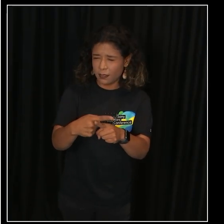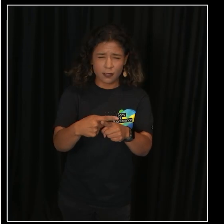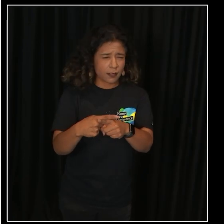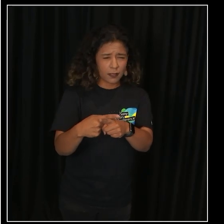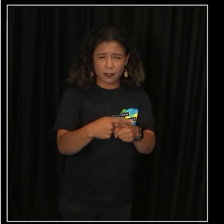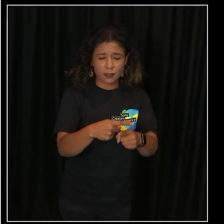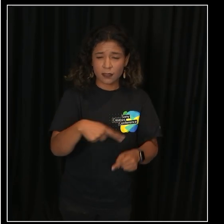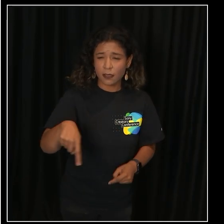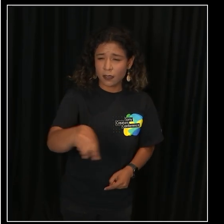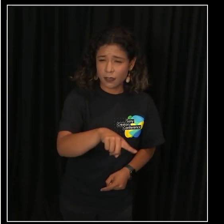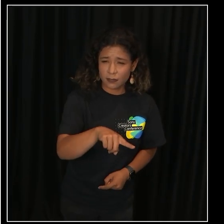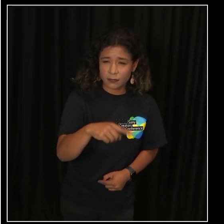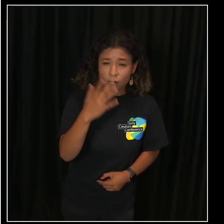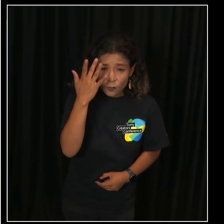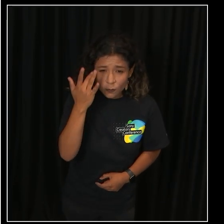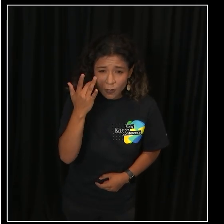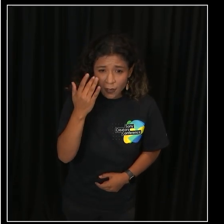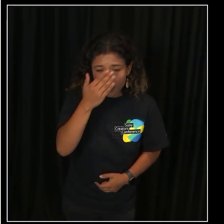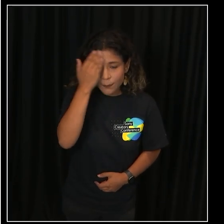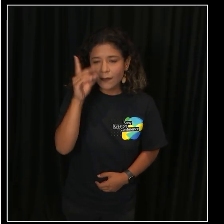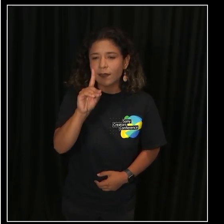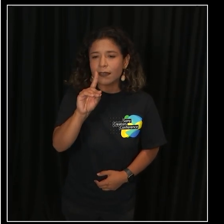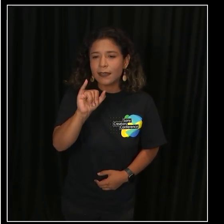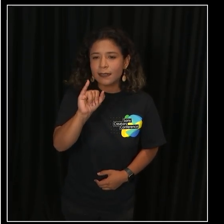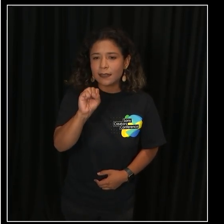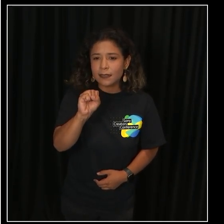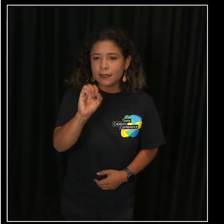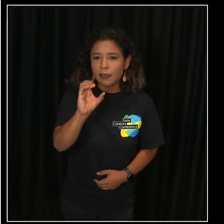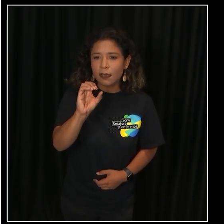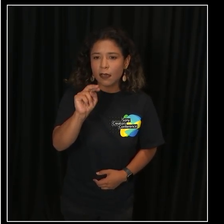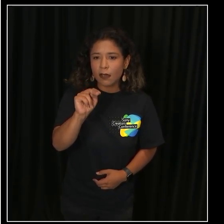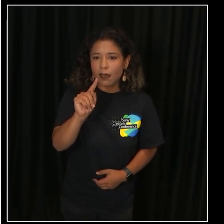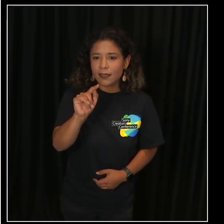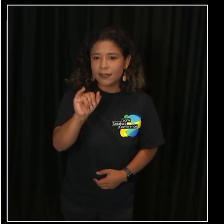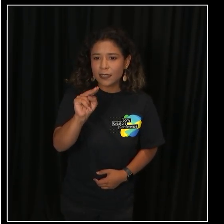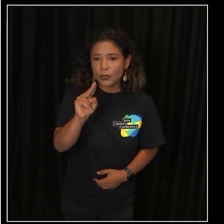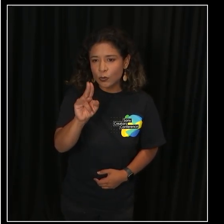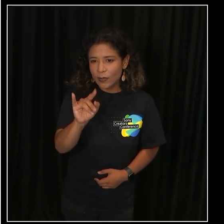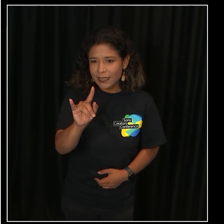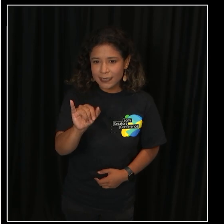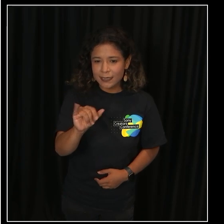ultimately due to those discontinuities. And they are ultimately solved by implementing